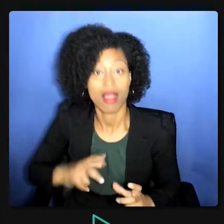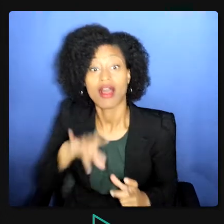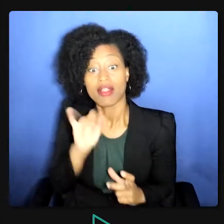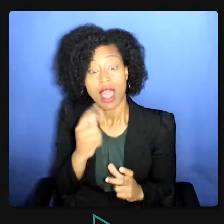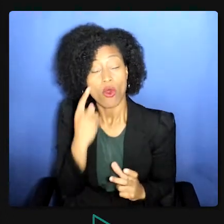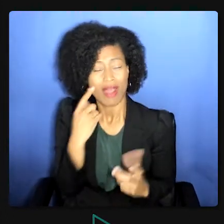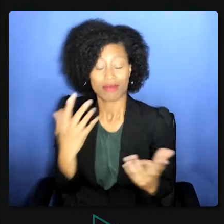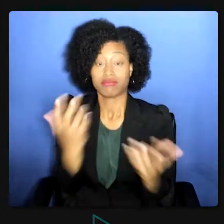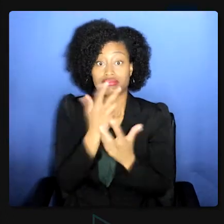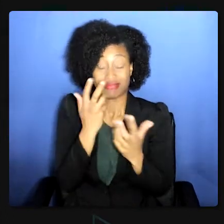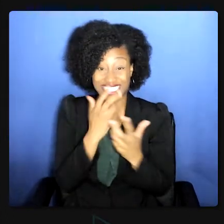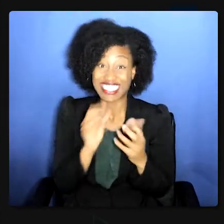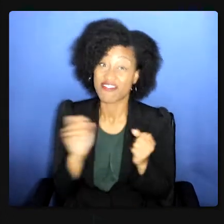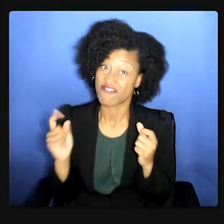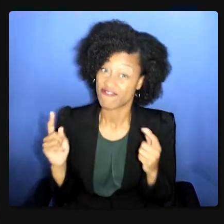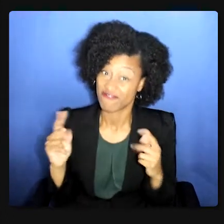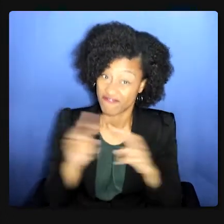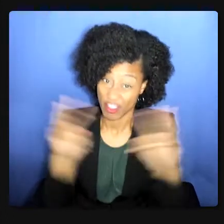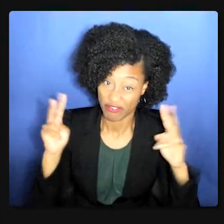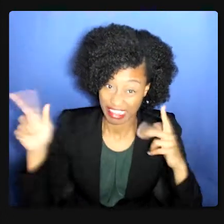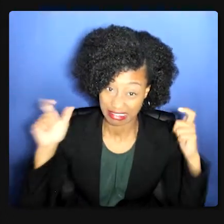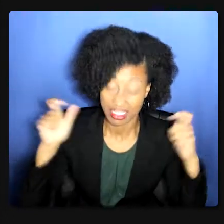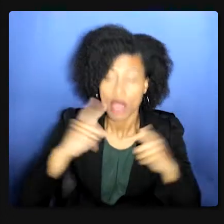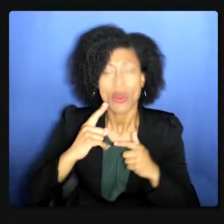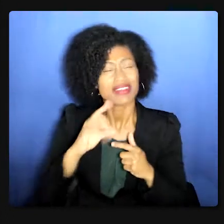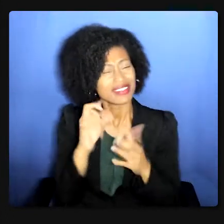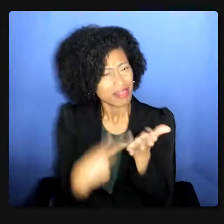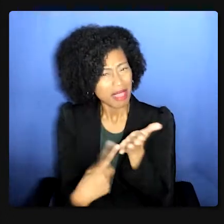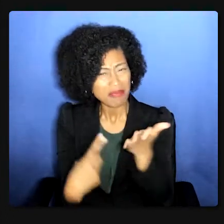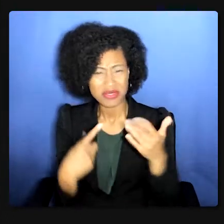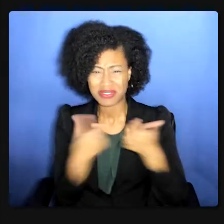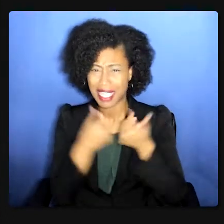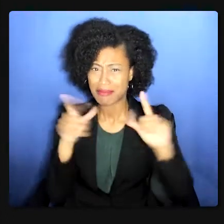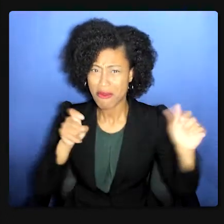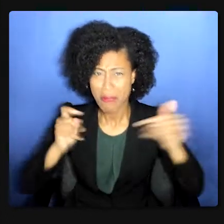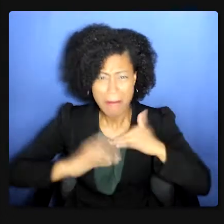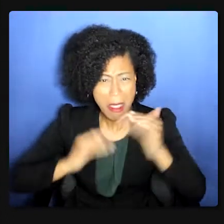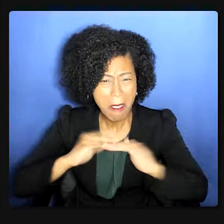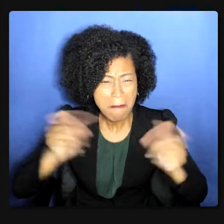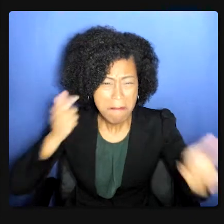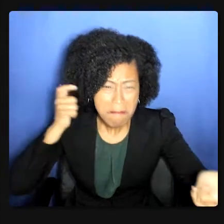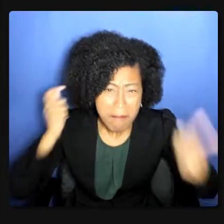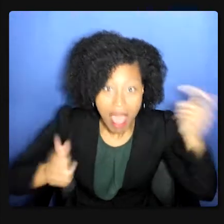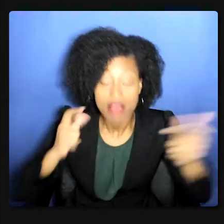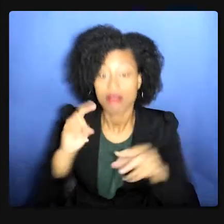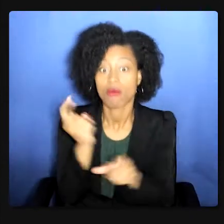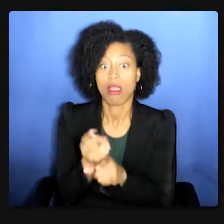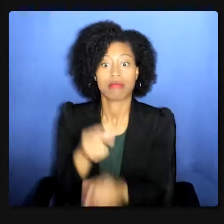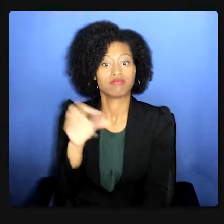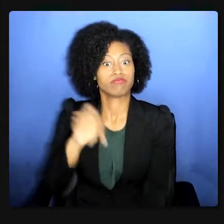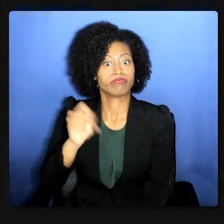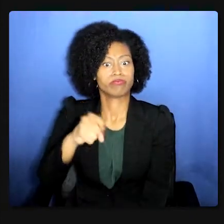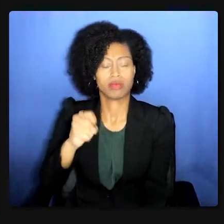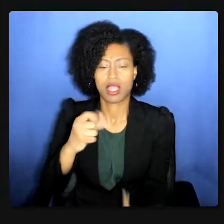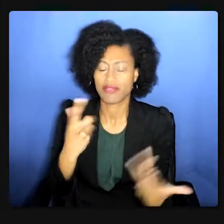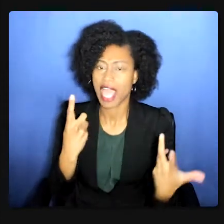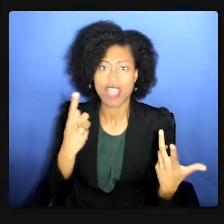So game server builds are sometimes massive in size, right? [Dimitris] Yeah, they're big things, they are entire assets.